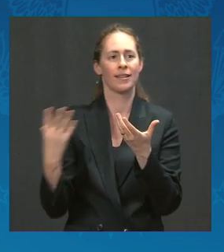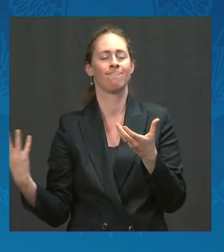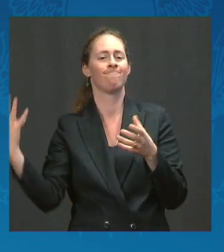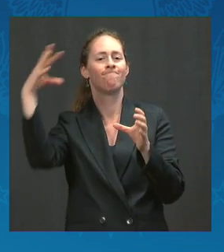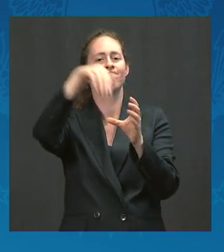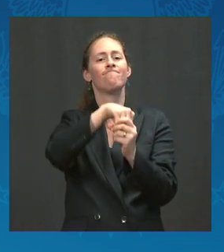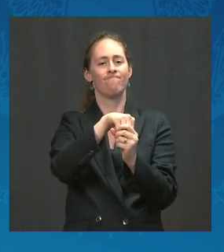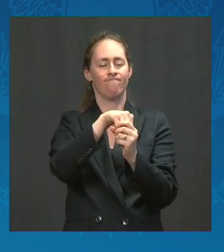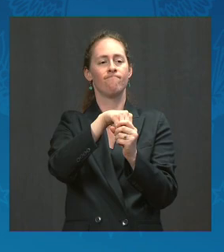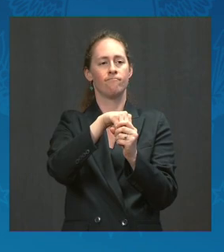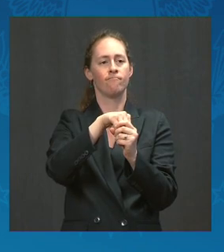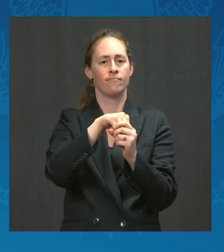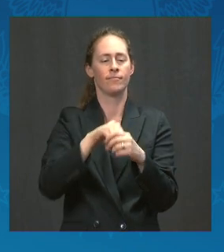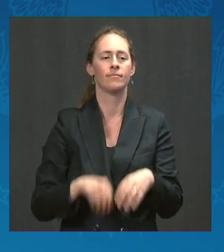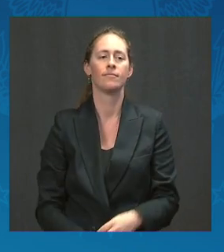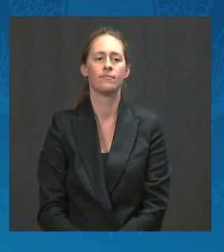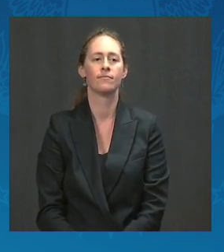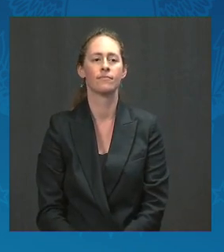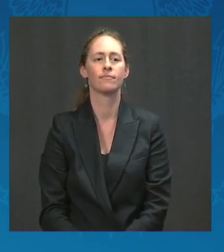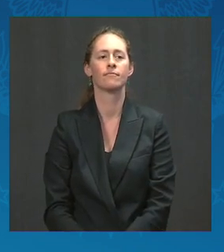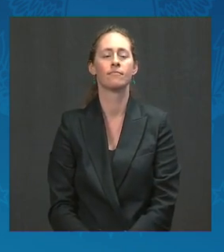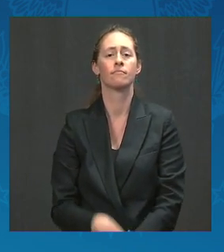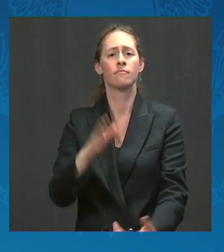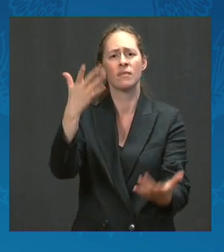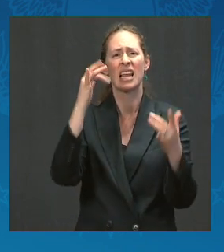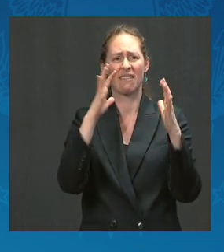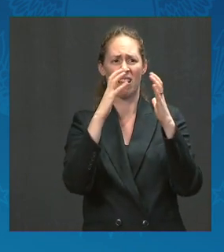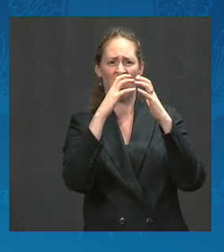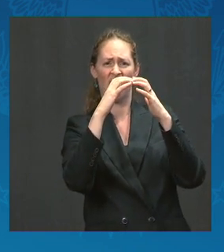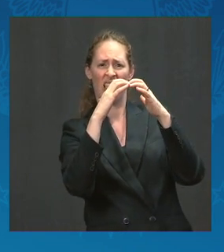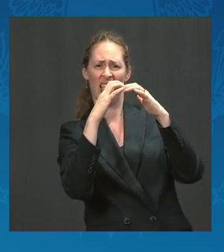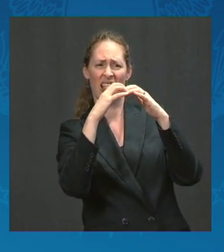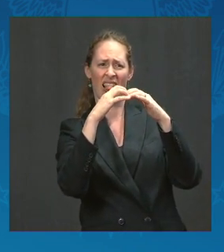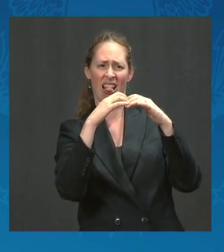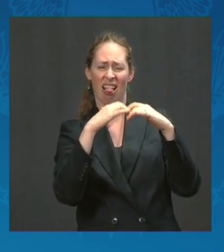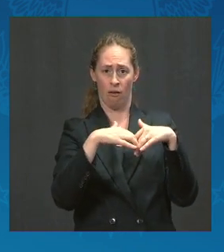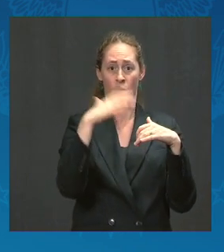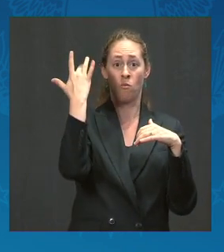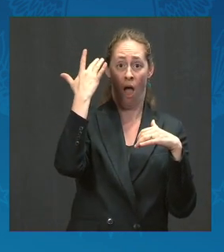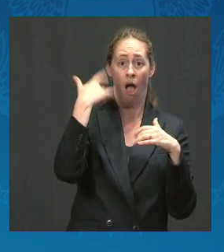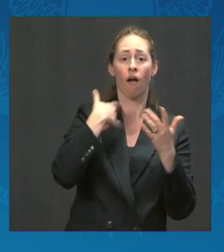and it is weaker when anyone is left out.